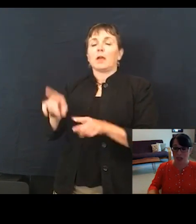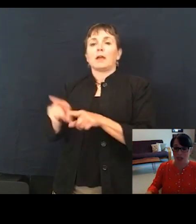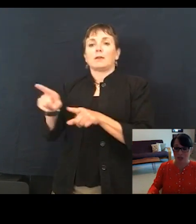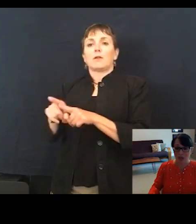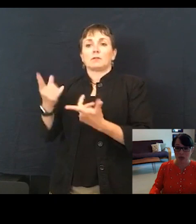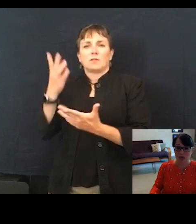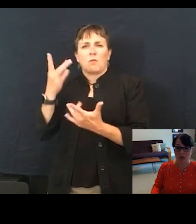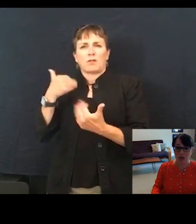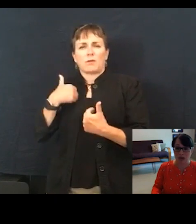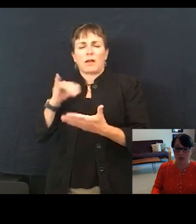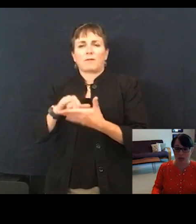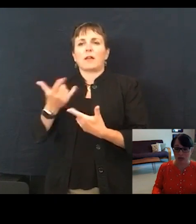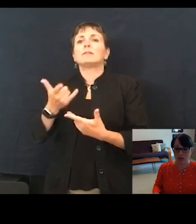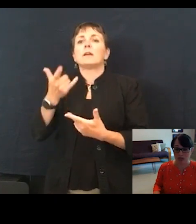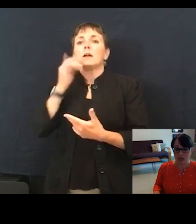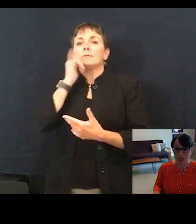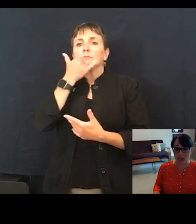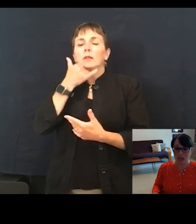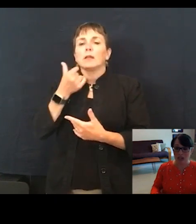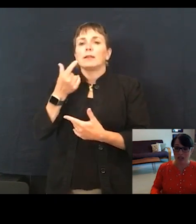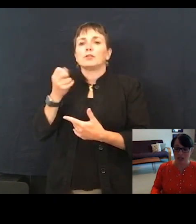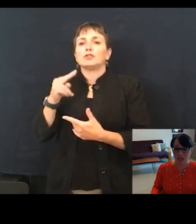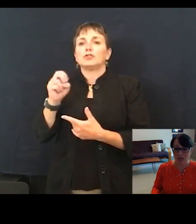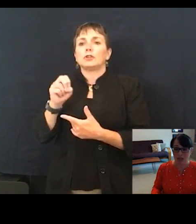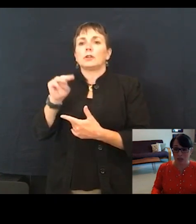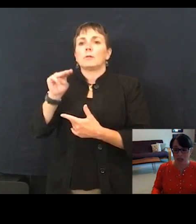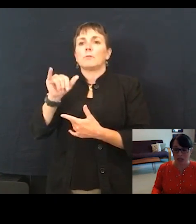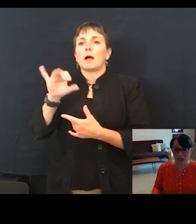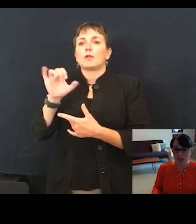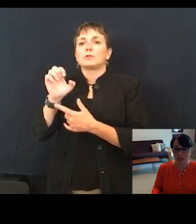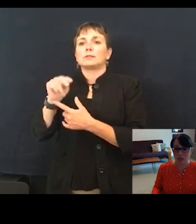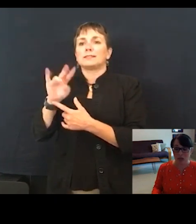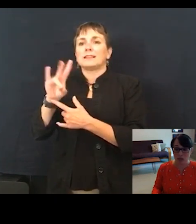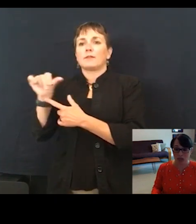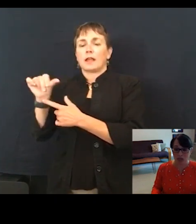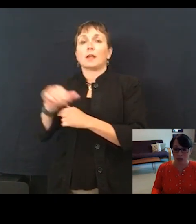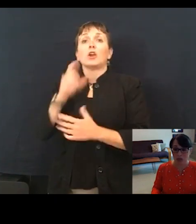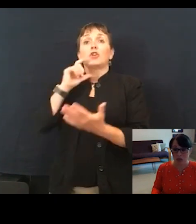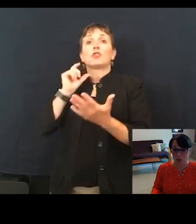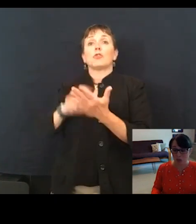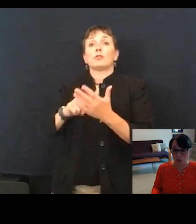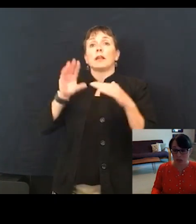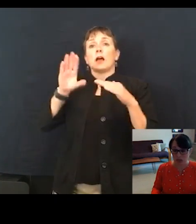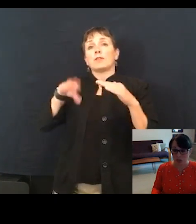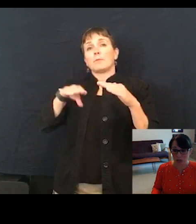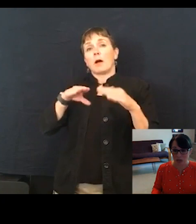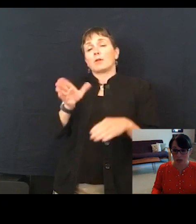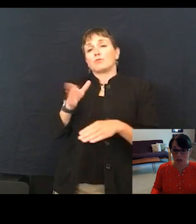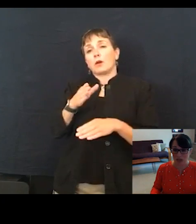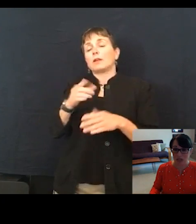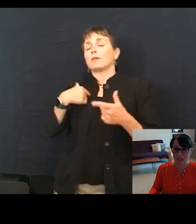And if you look on the bottom right of this slide, this gives you an idea of what a patient with USH1B experiences.